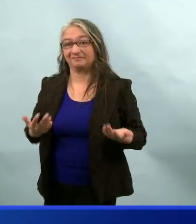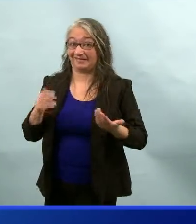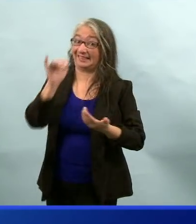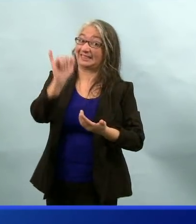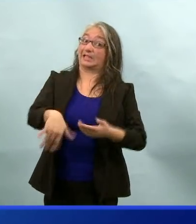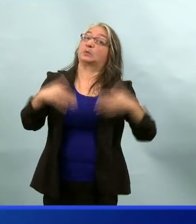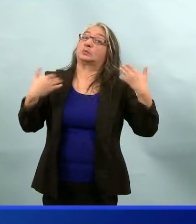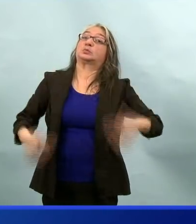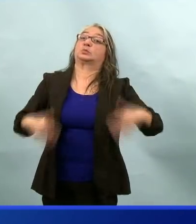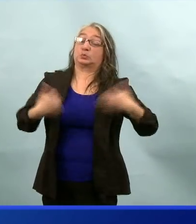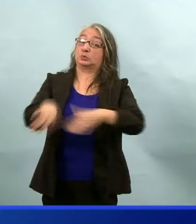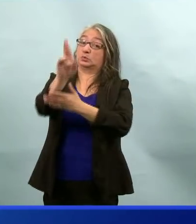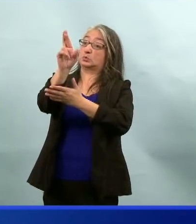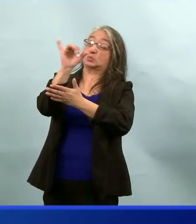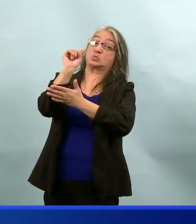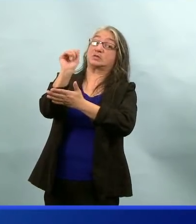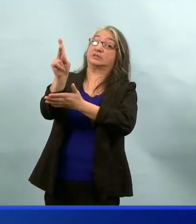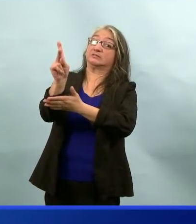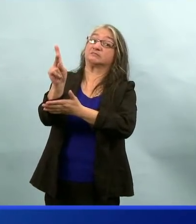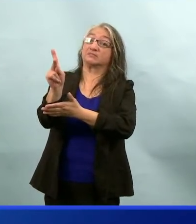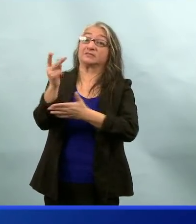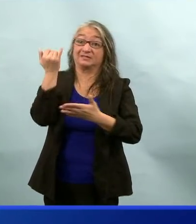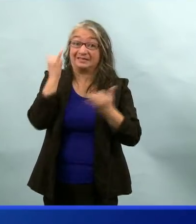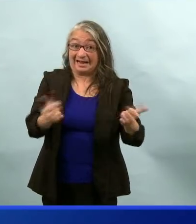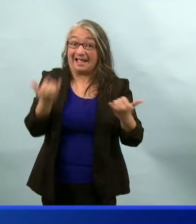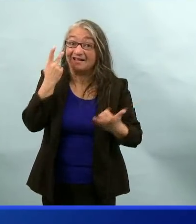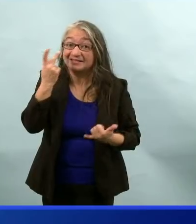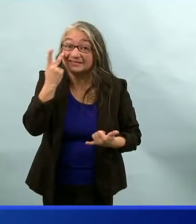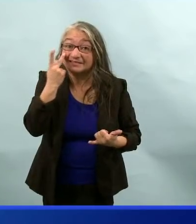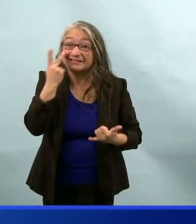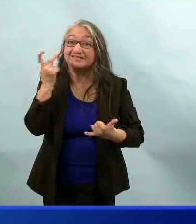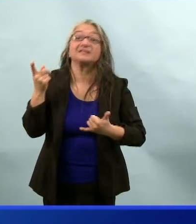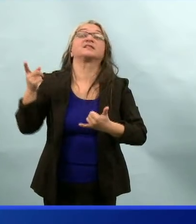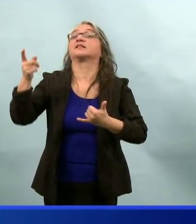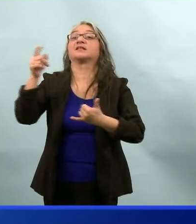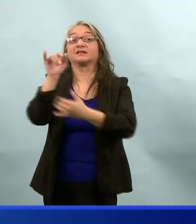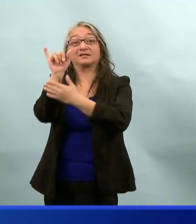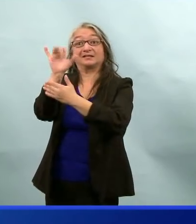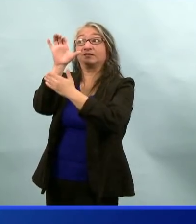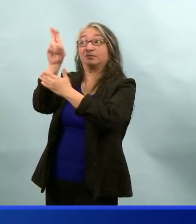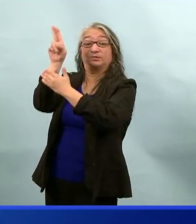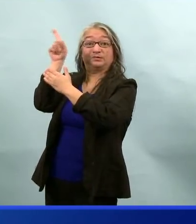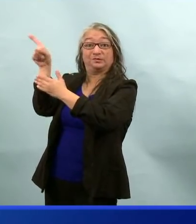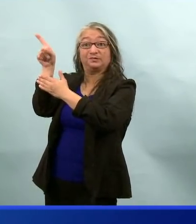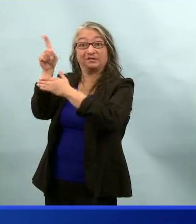acute care side we're seeing lots of unvaccinated people being admitted to hospital so not only are